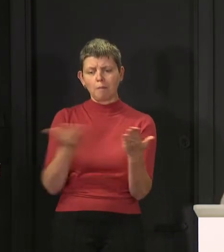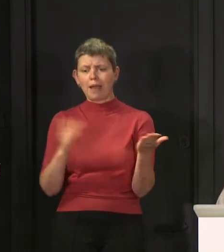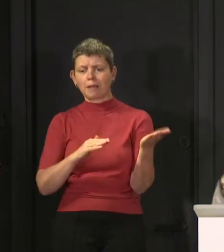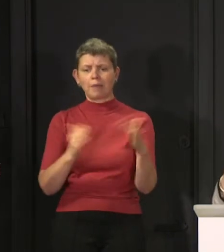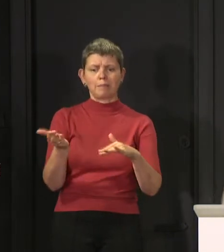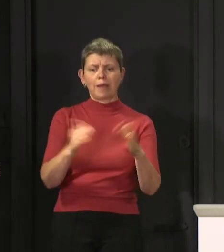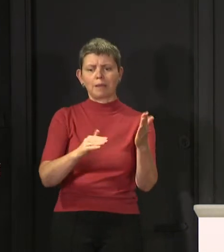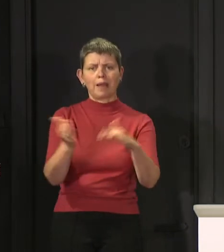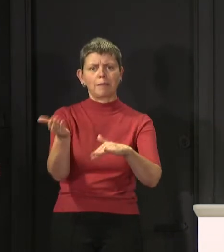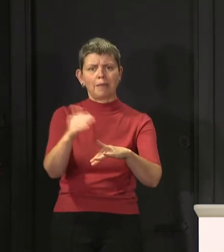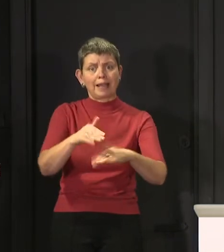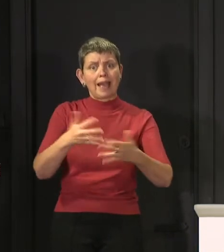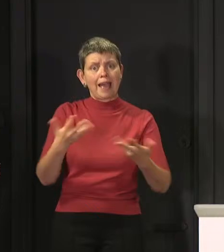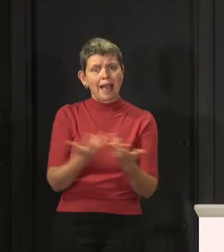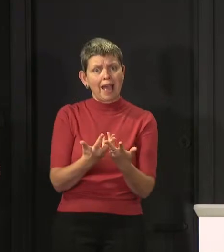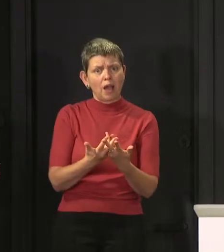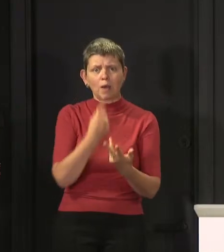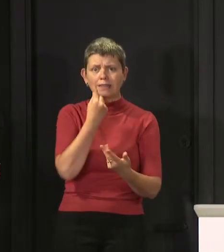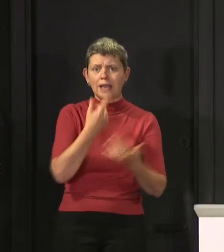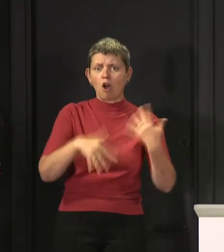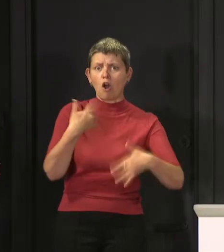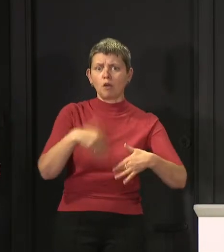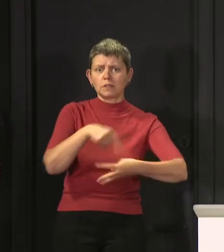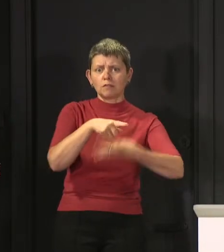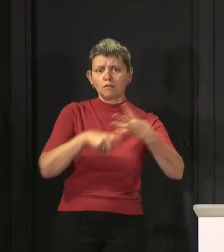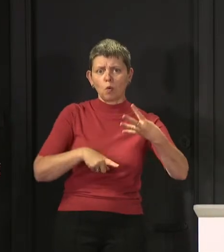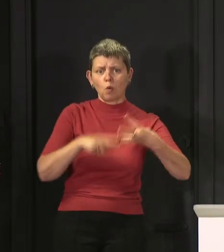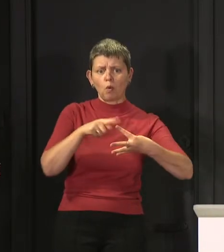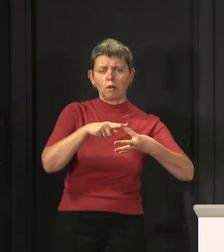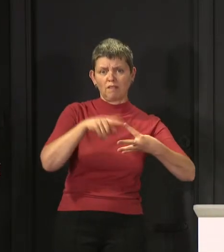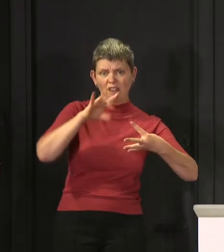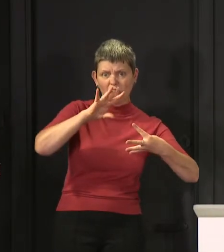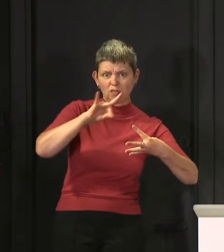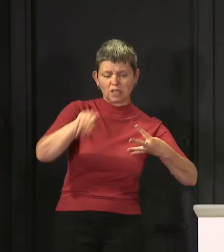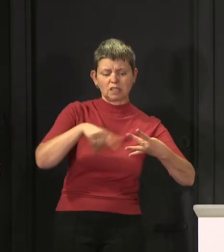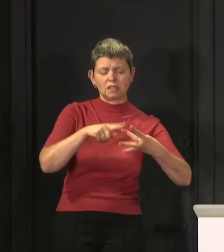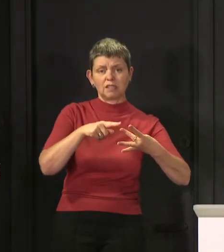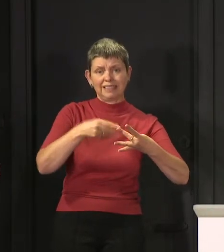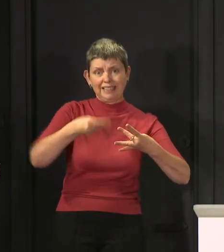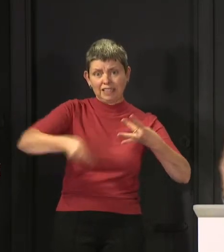the four harms; the harm from the virus, the economic harm from tackling the virus, the